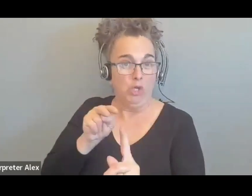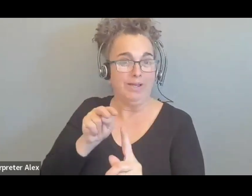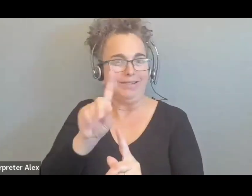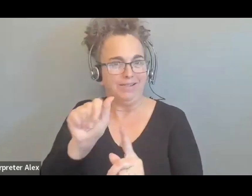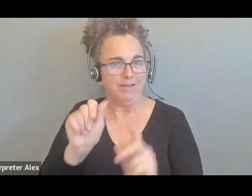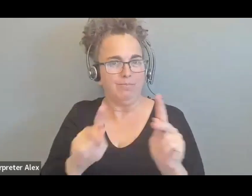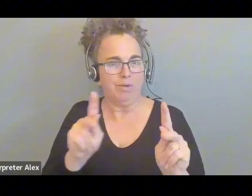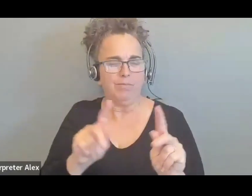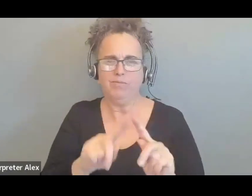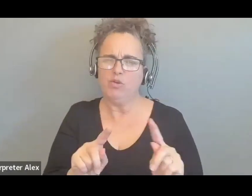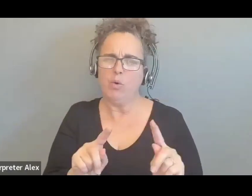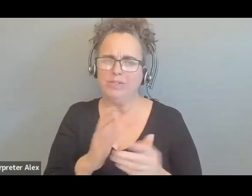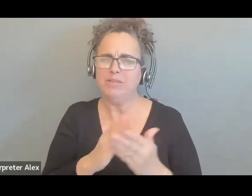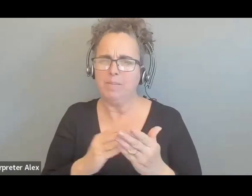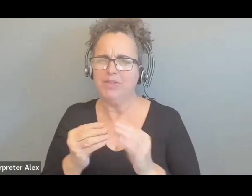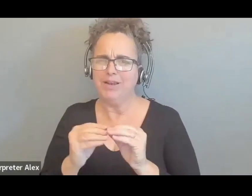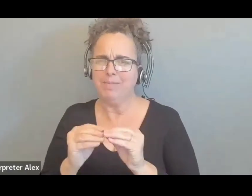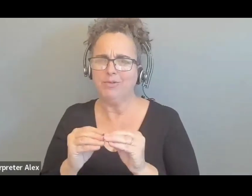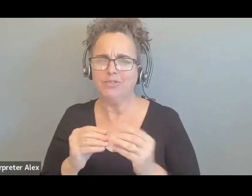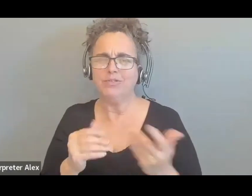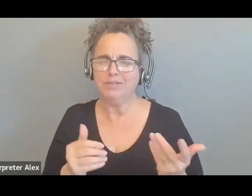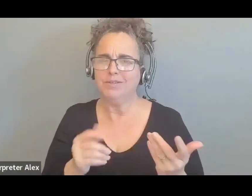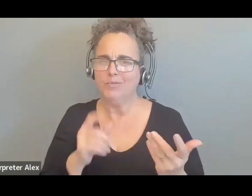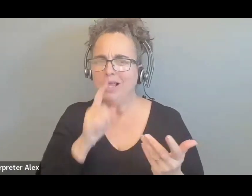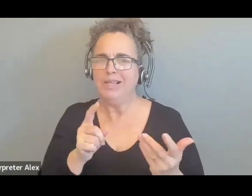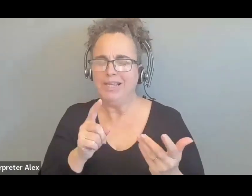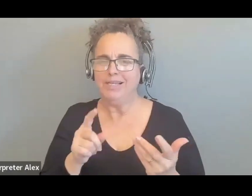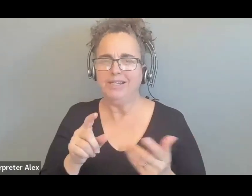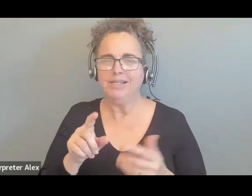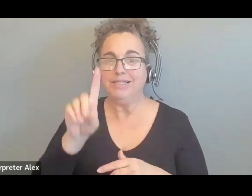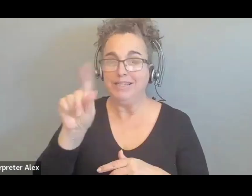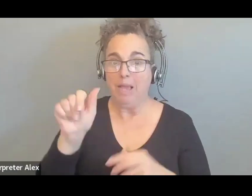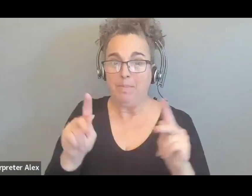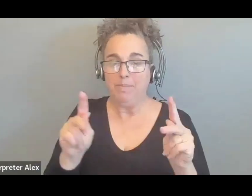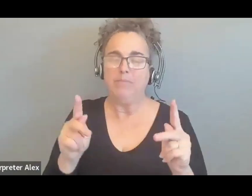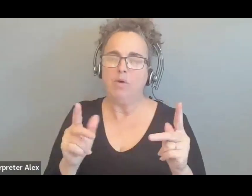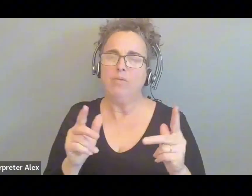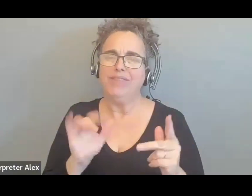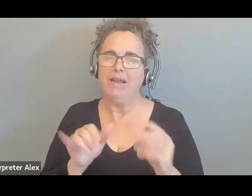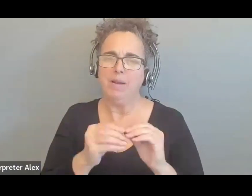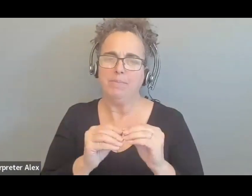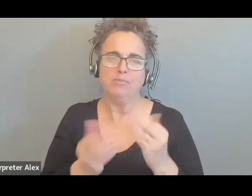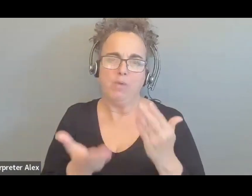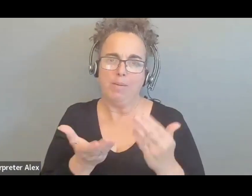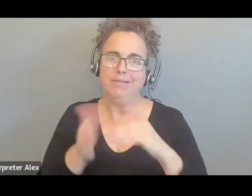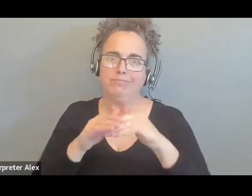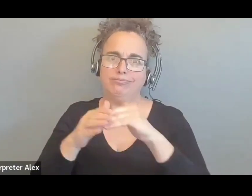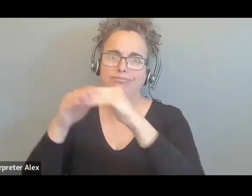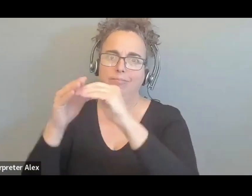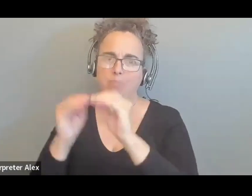that the statistics are significantly higher. But what is really interesting to me is I'd be curious how you're setting up those studies,